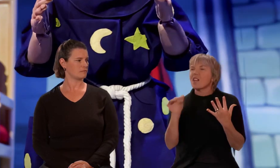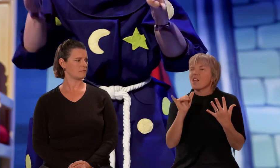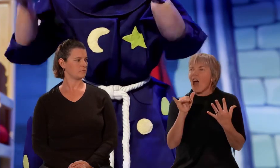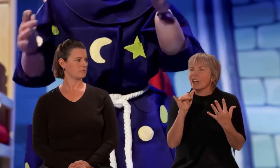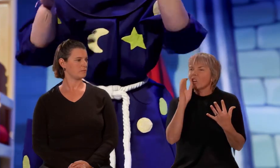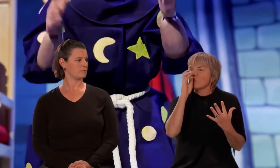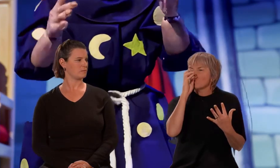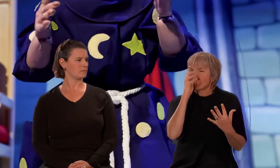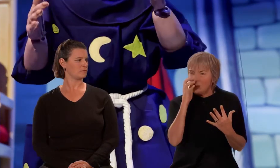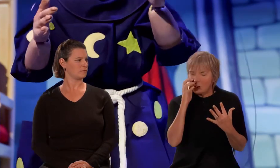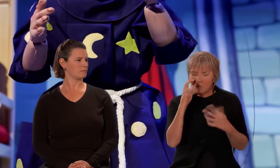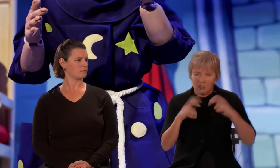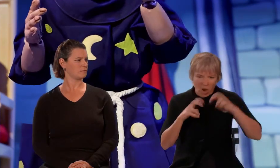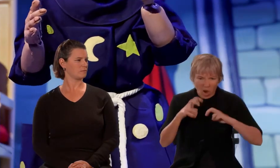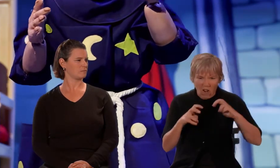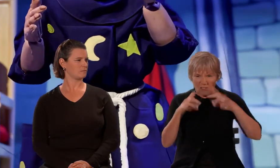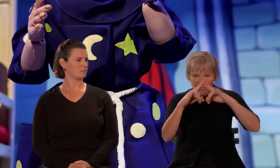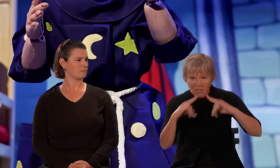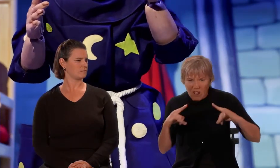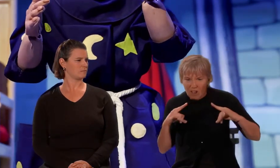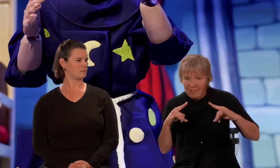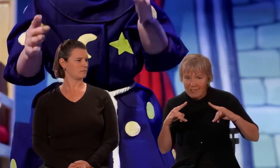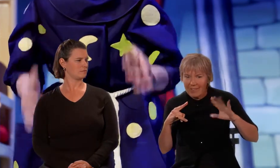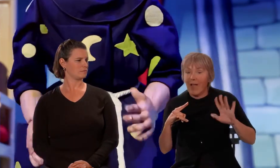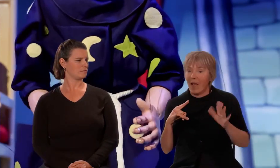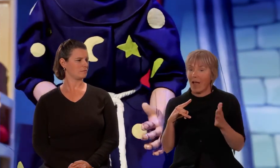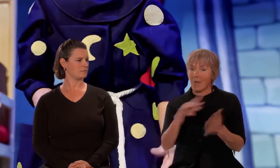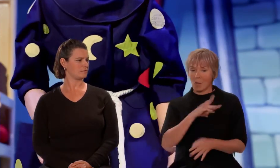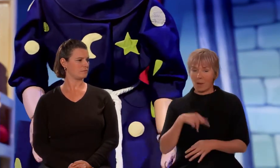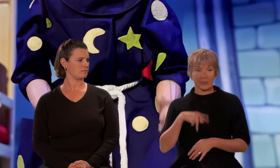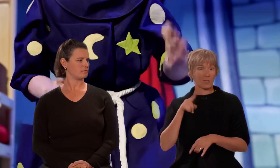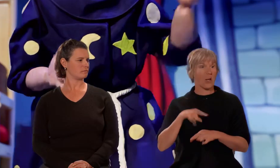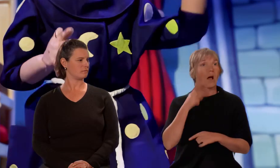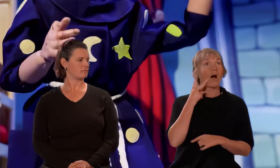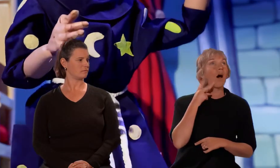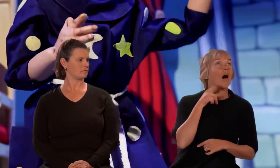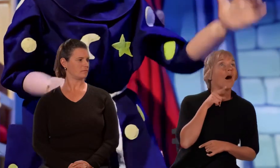and the Princess Lenore will, uh... will-- will not be able to see through them, so she will not see the moon in the sky.